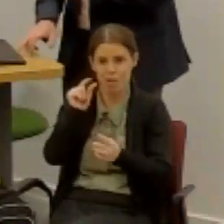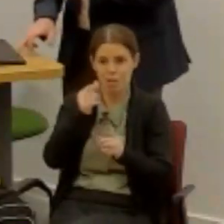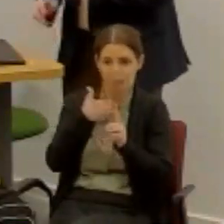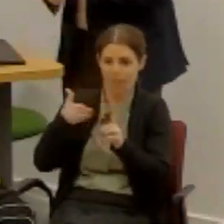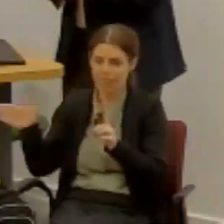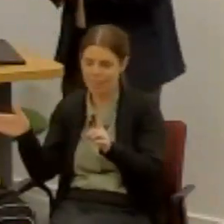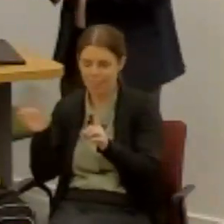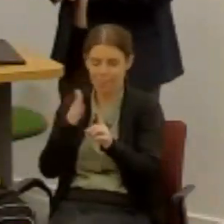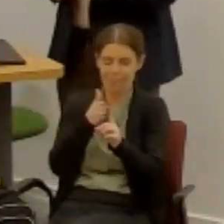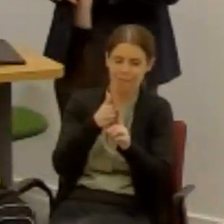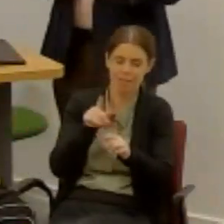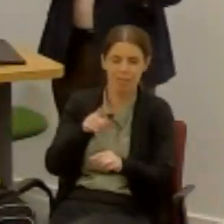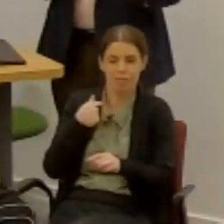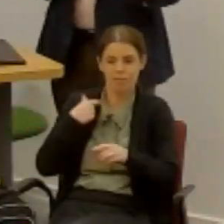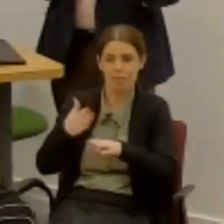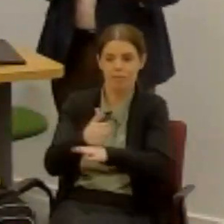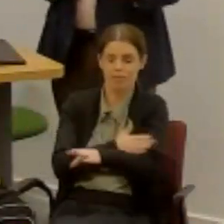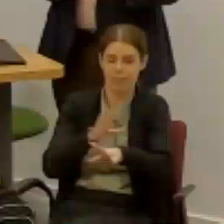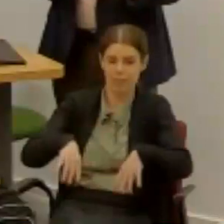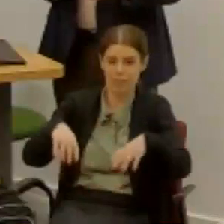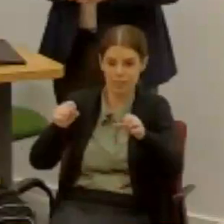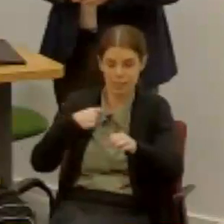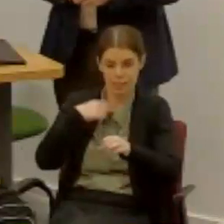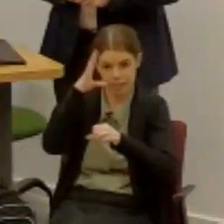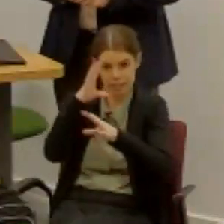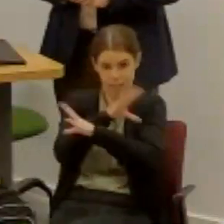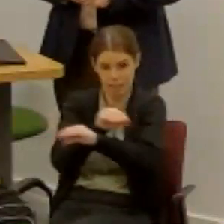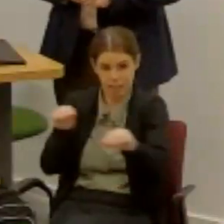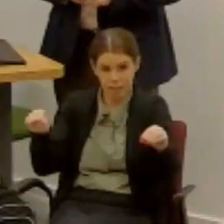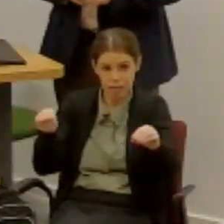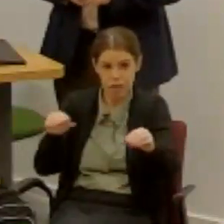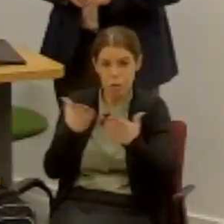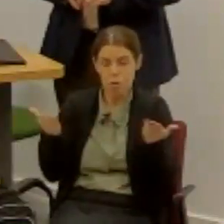I just wanna start one or 2 disclosures always work mentioned where the money comes from.